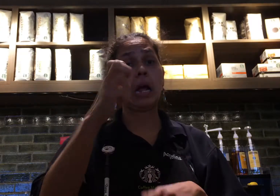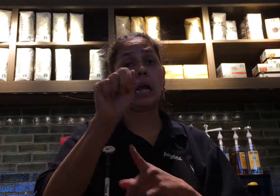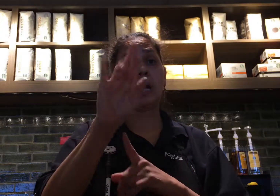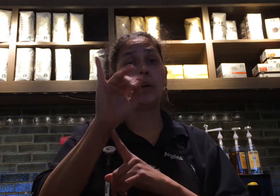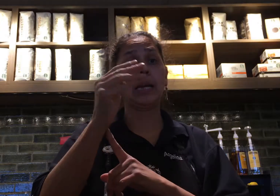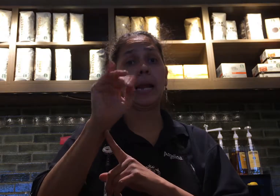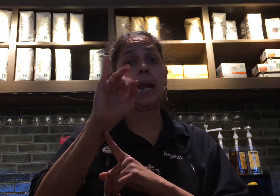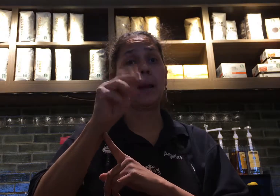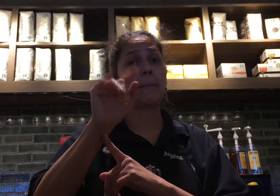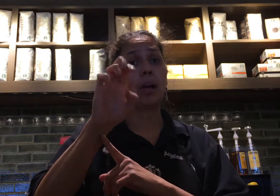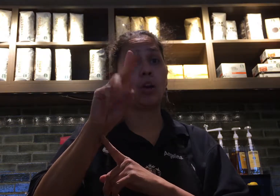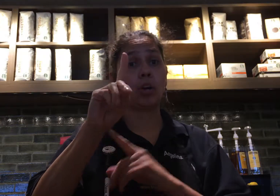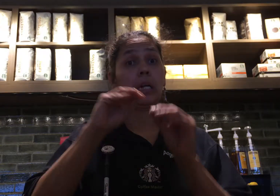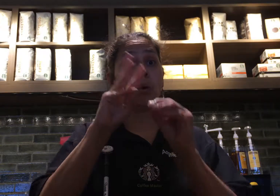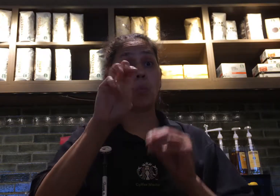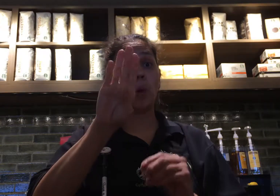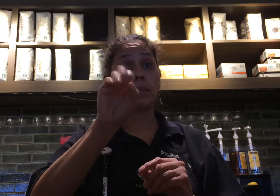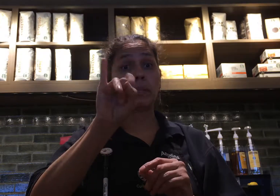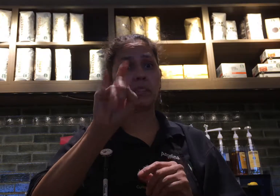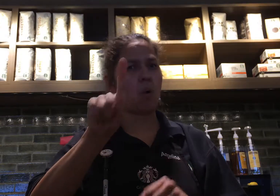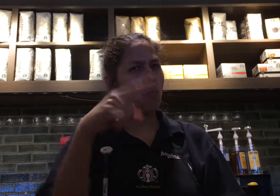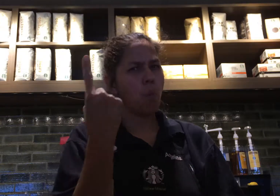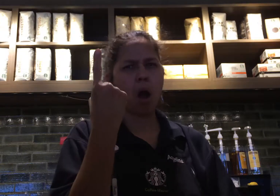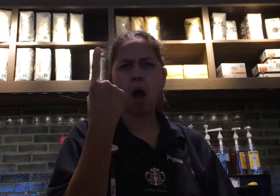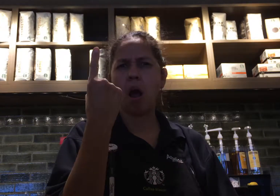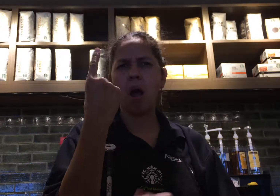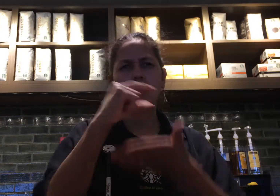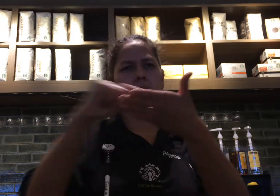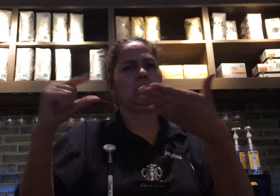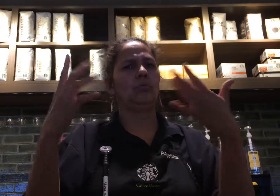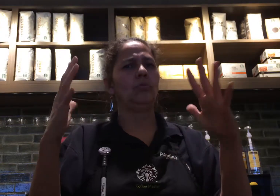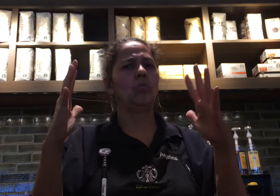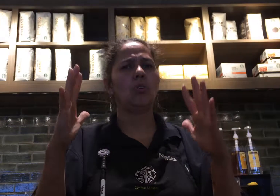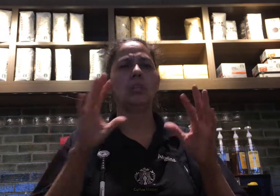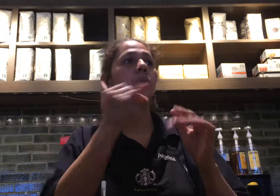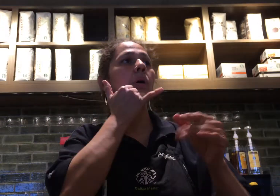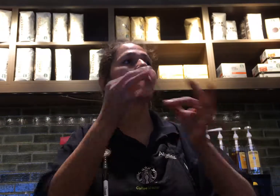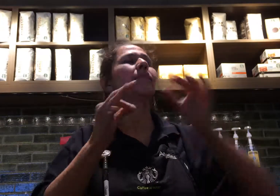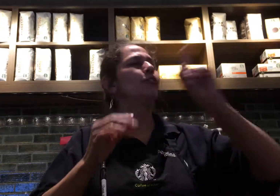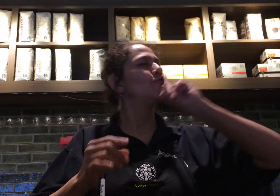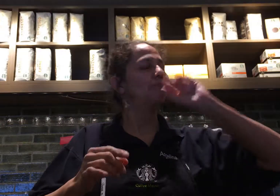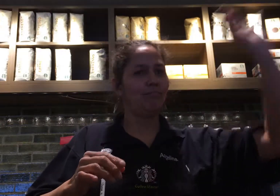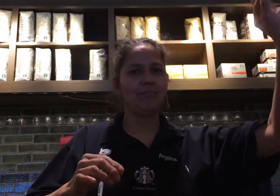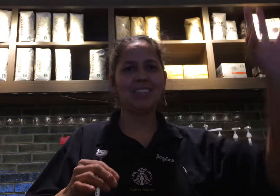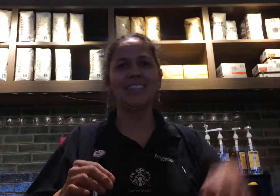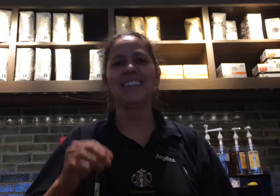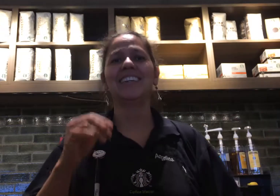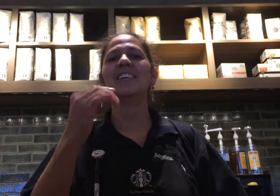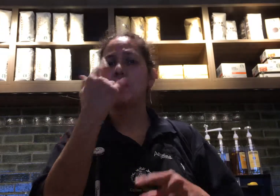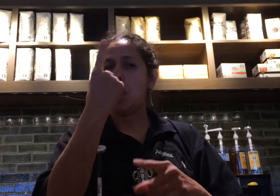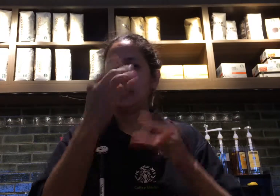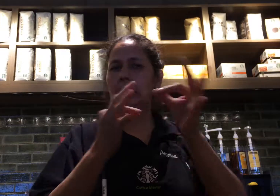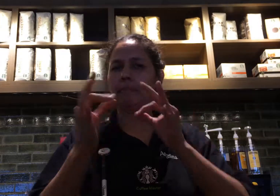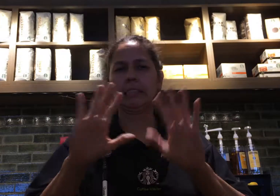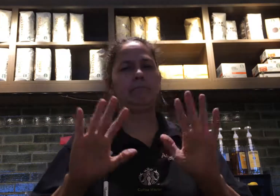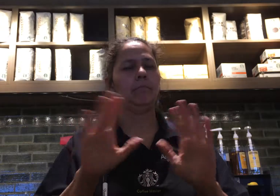If you research, you will find hearing impaired is only definition and it is wrong definition. ((Customer walked in and greeted)) Hearing impaired is wrong definiton